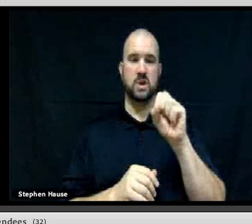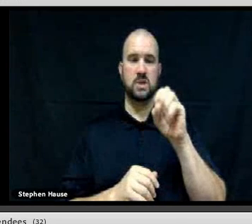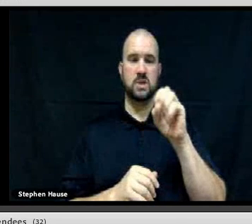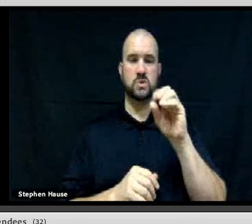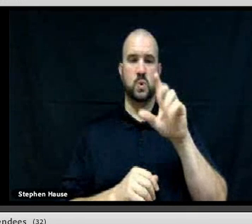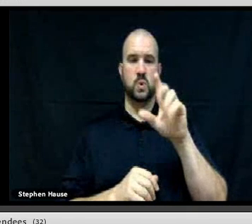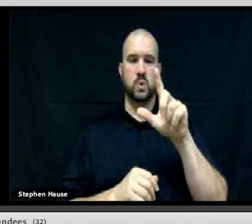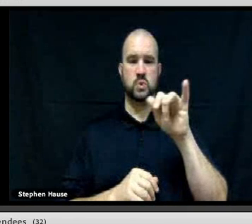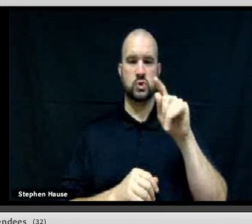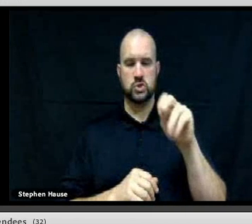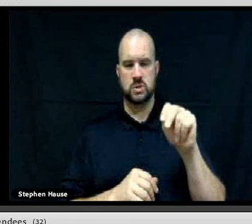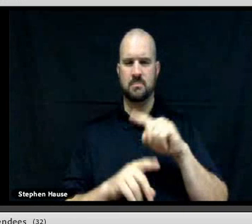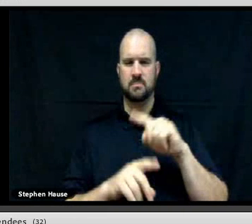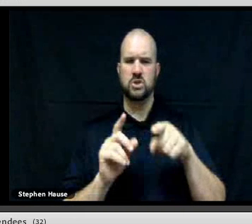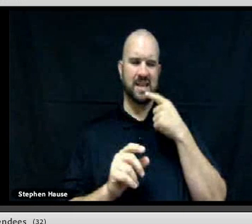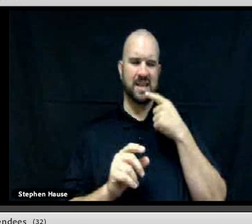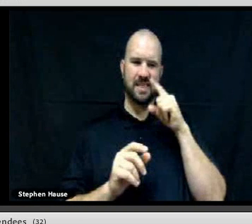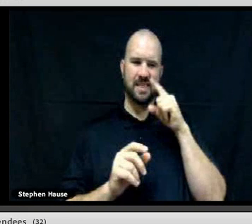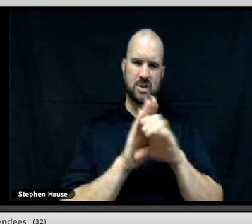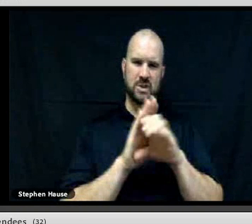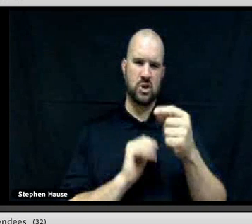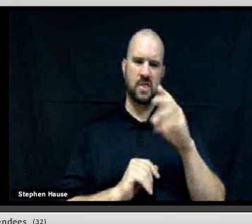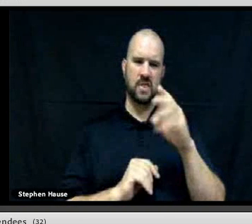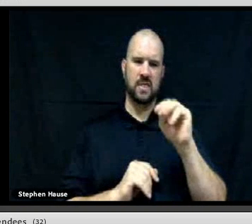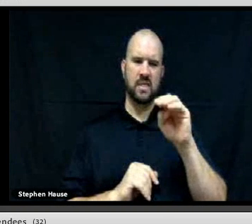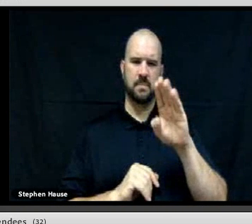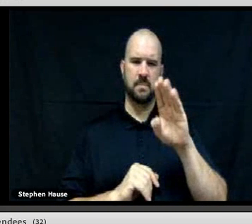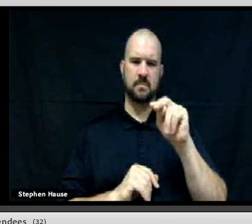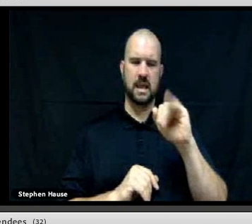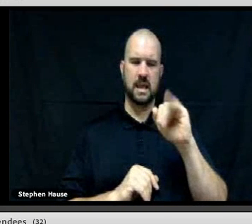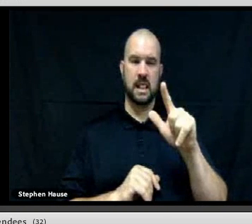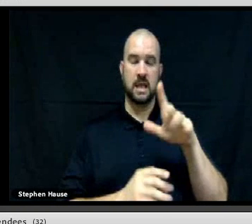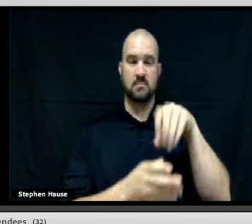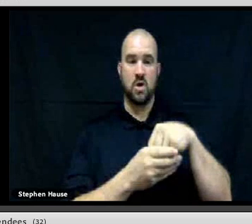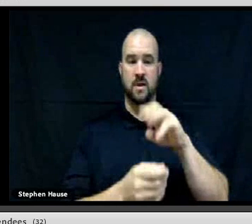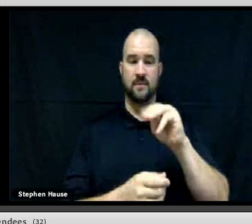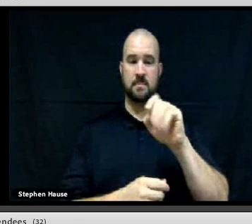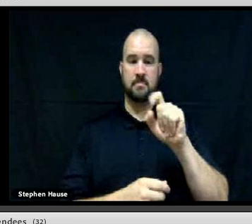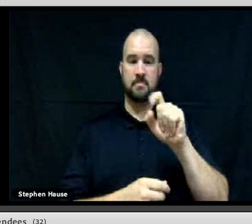and you have to state that your metadata is openly available